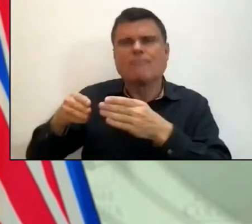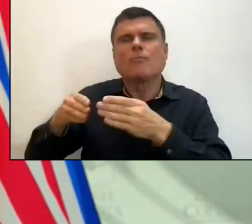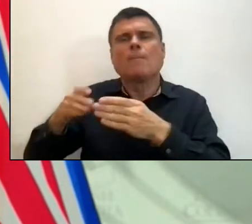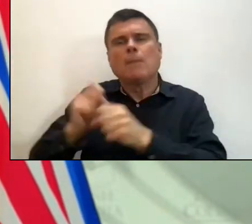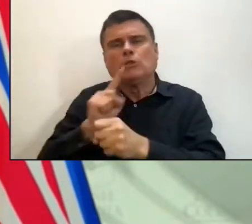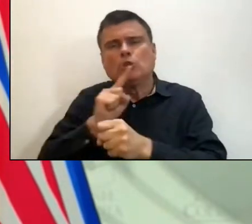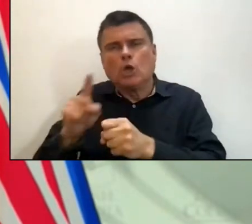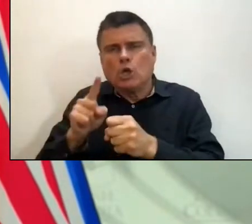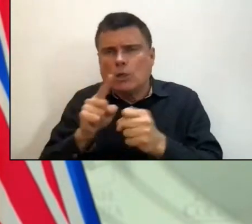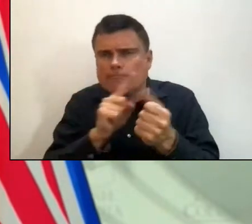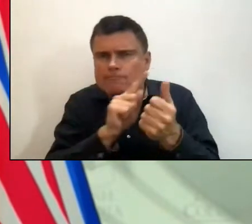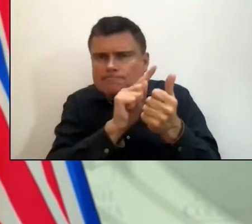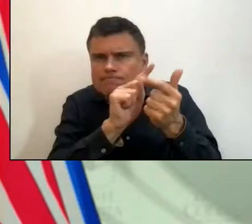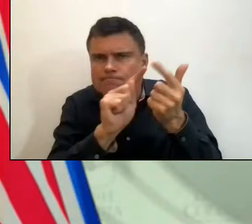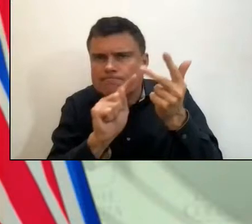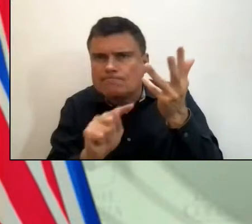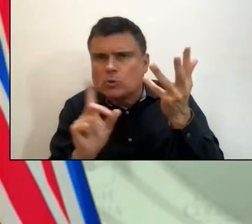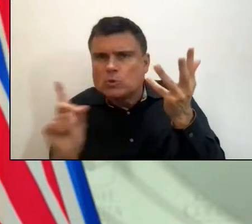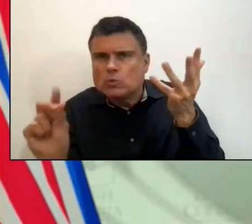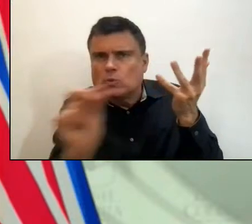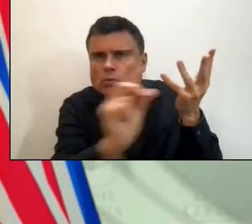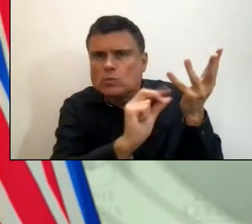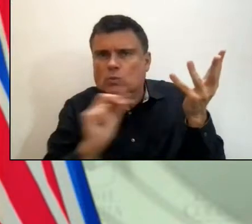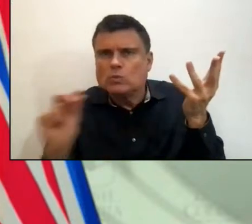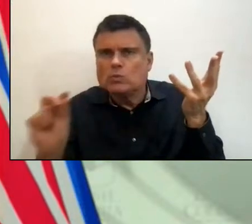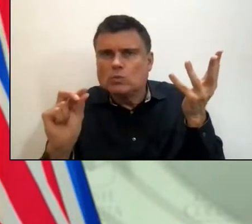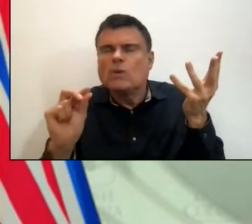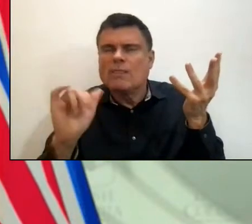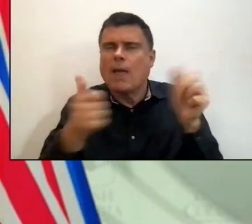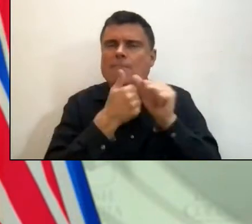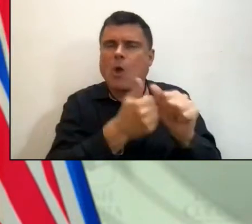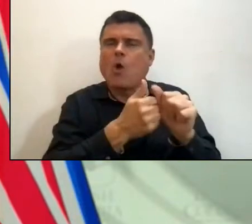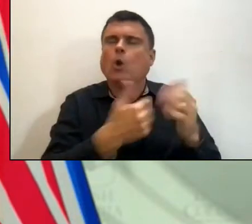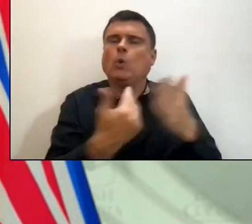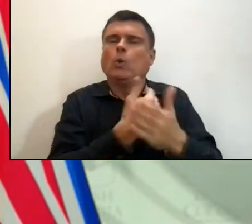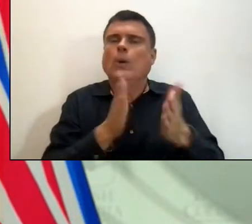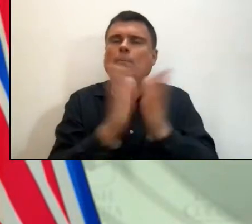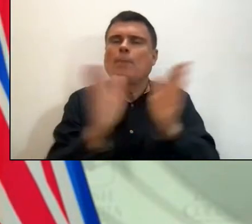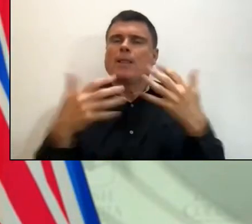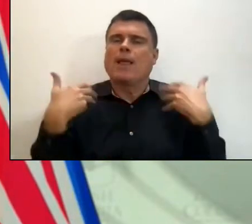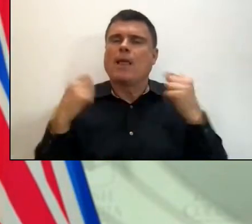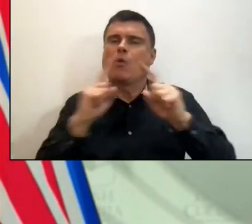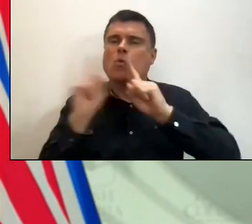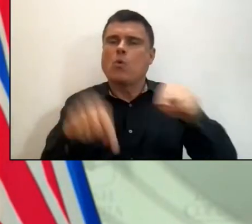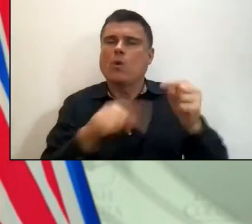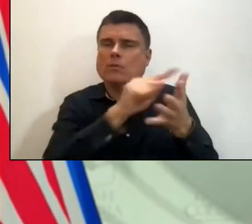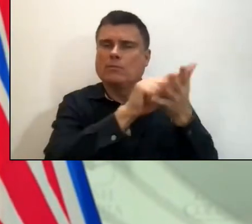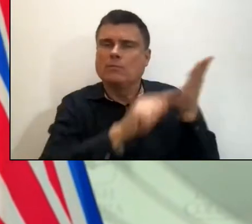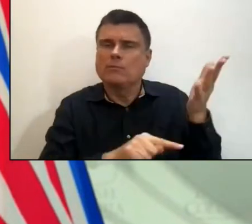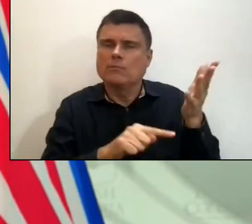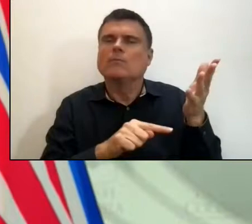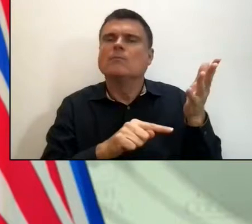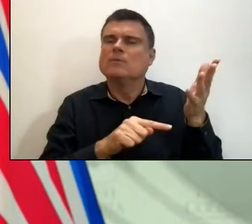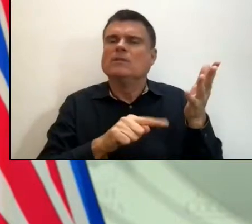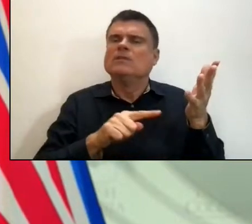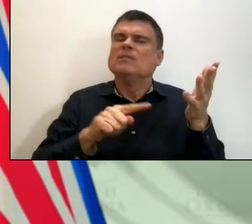public to do everything they can to slow the spread and to avoid any further burden on our health care systems.